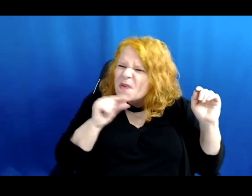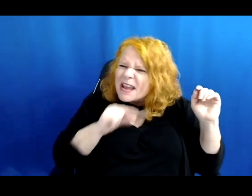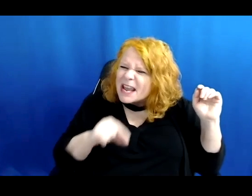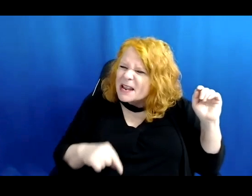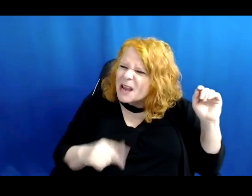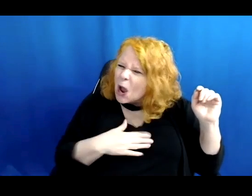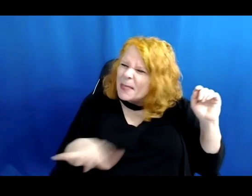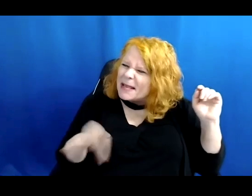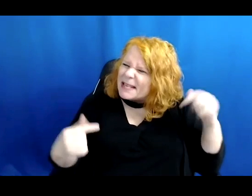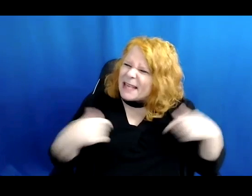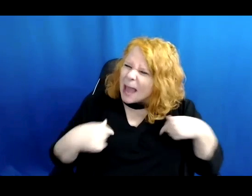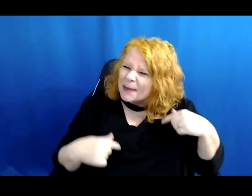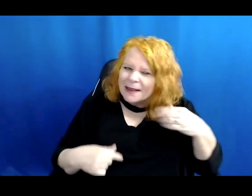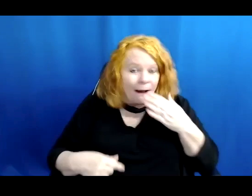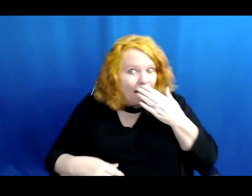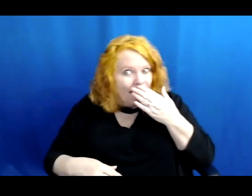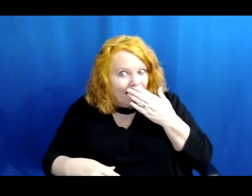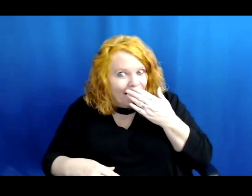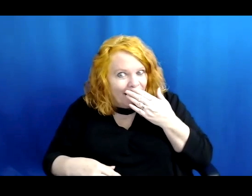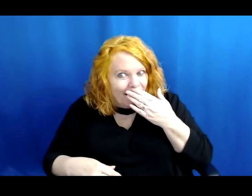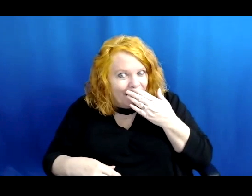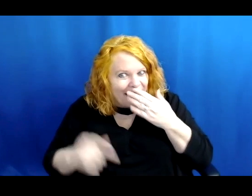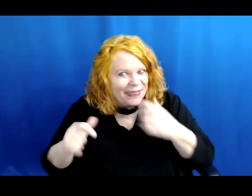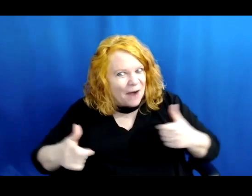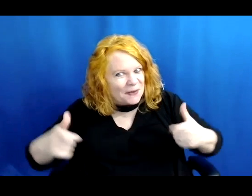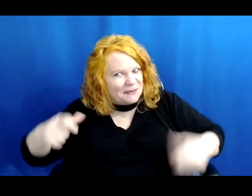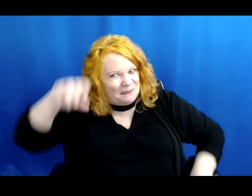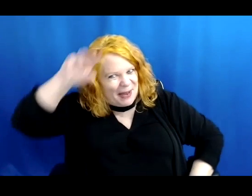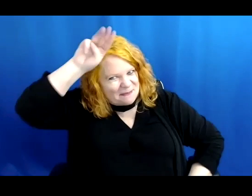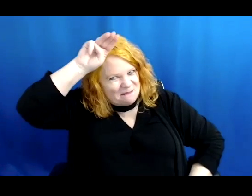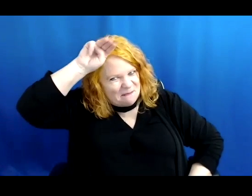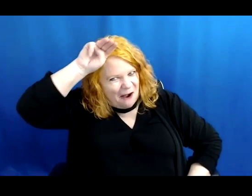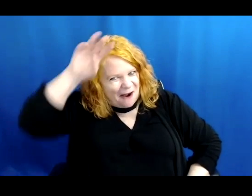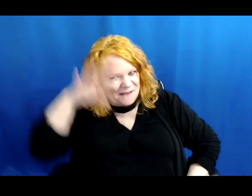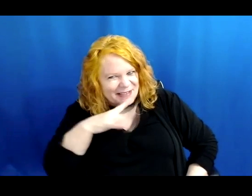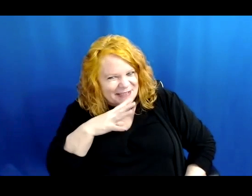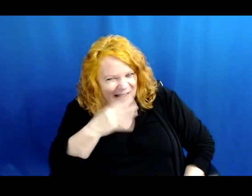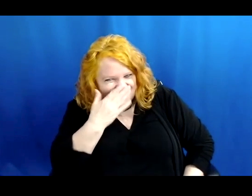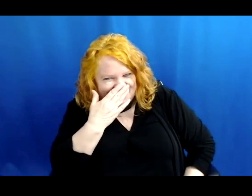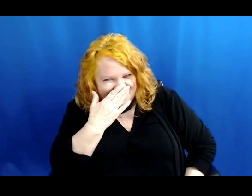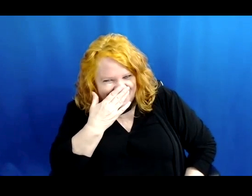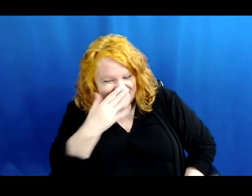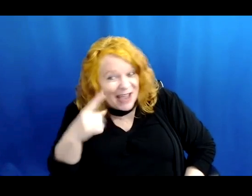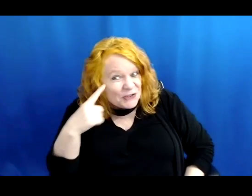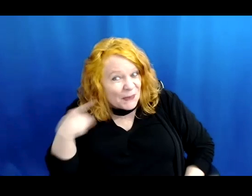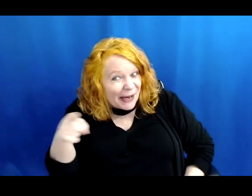me?” Gwyn: It's Big Marvin, boys and girls! Did you hear him? Marvin: “Hello Gwyn.”